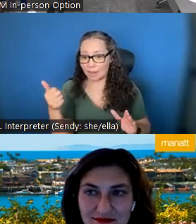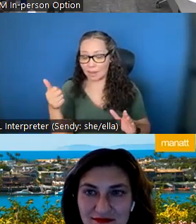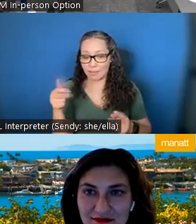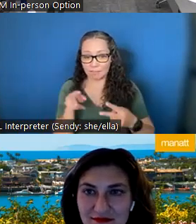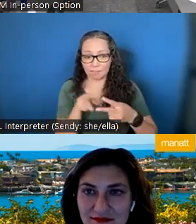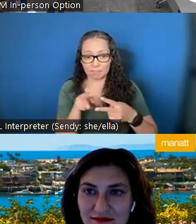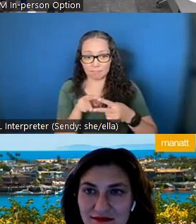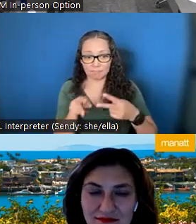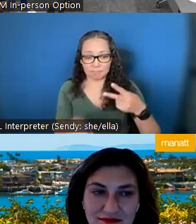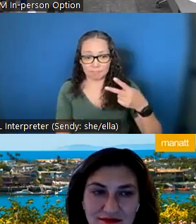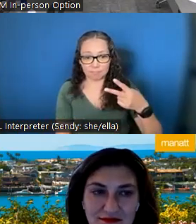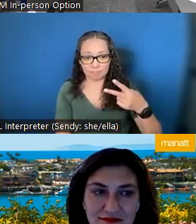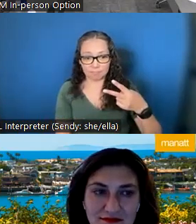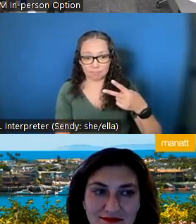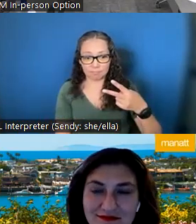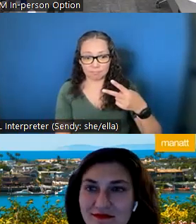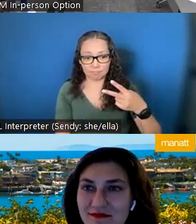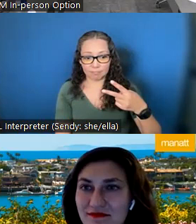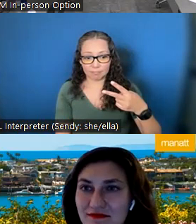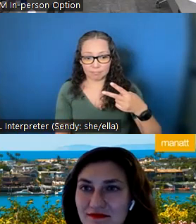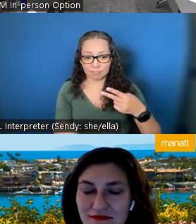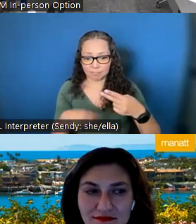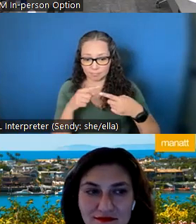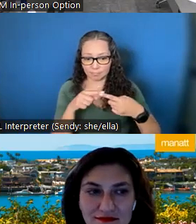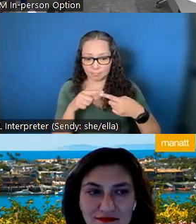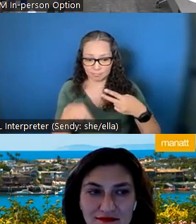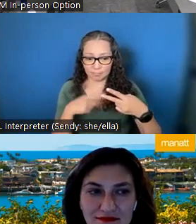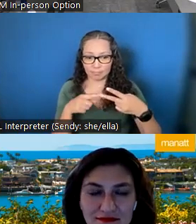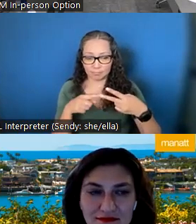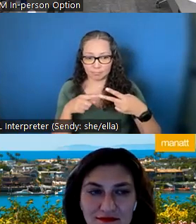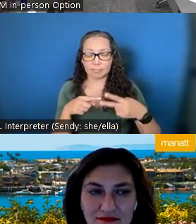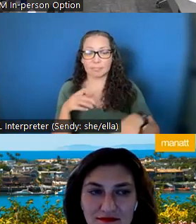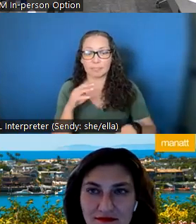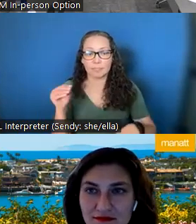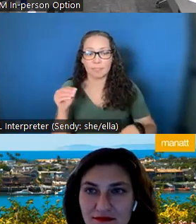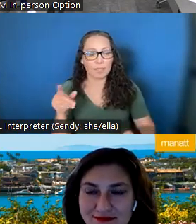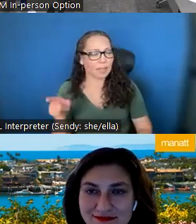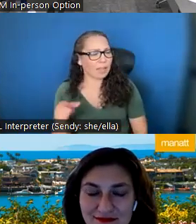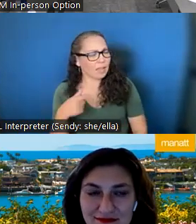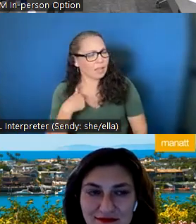regarding the return on investment and the pilot study is there was there any